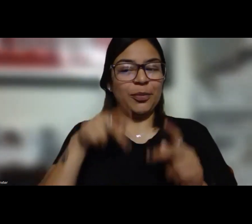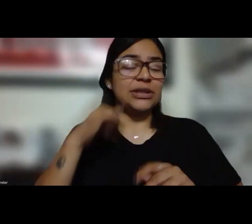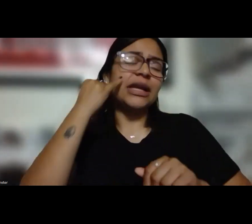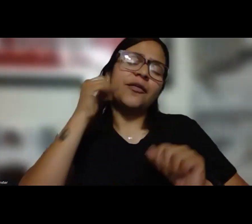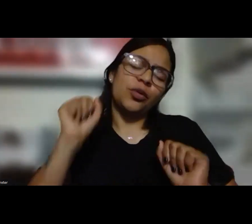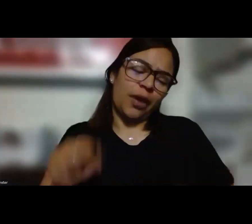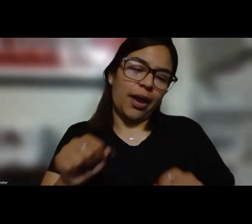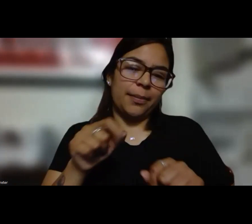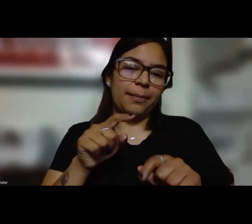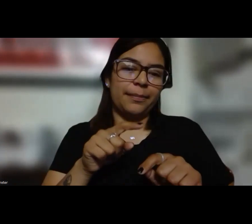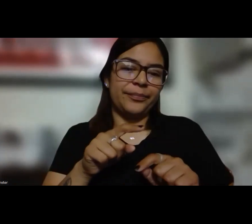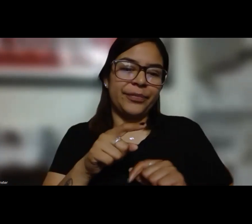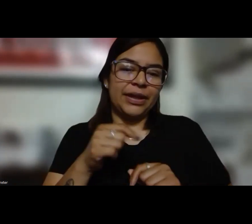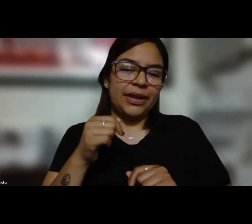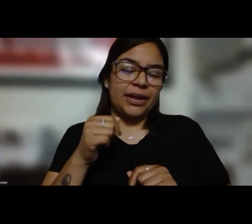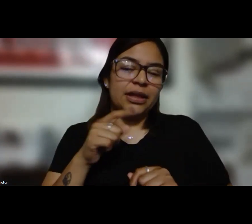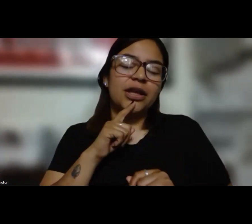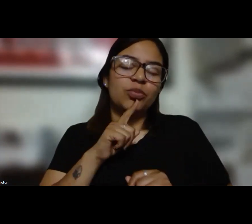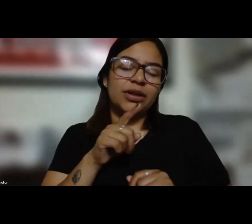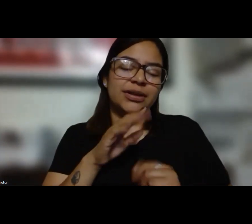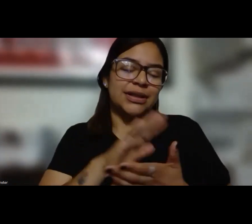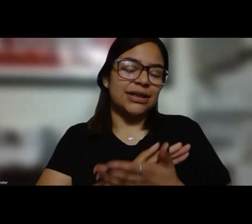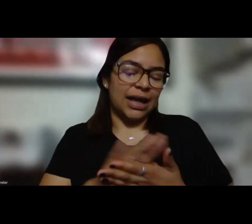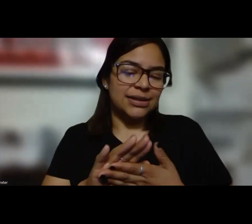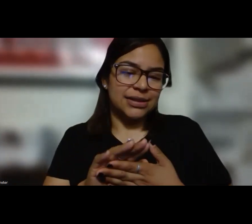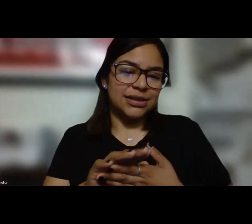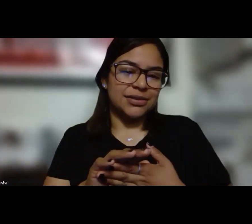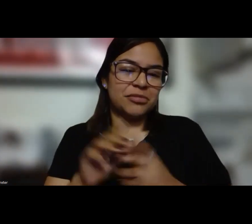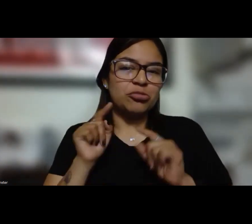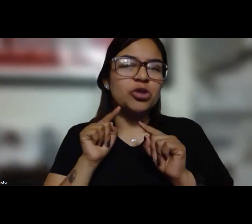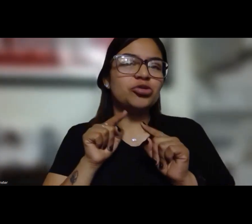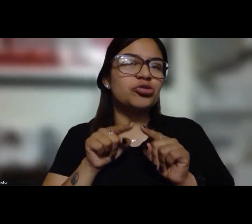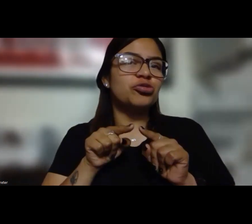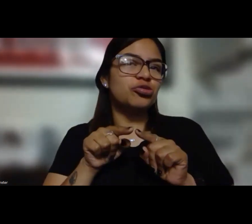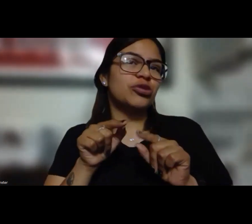for it um it's it's nice to have the conversation during lunch before the meeting after the meeting